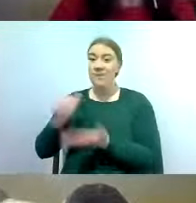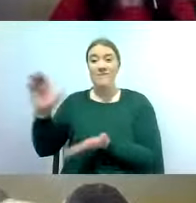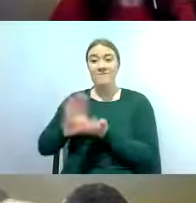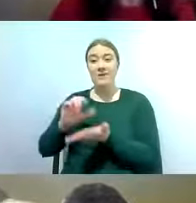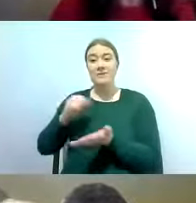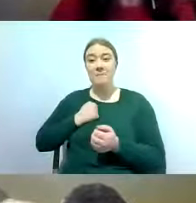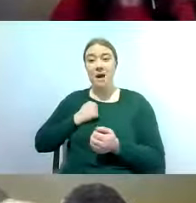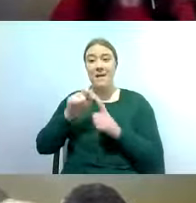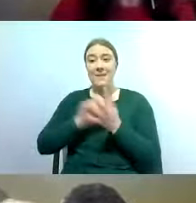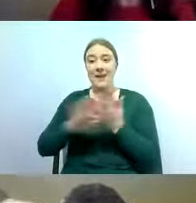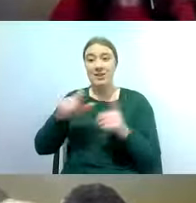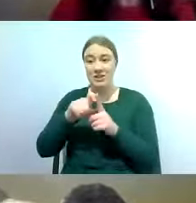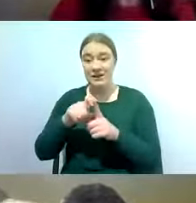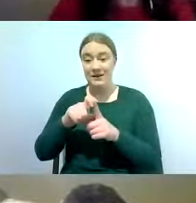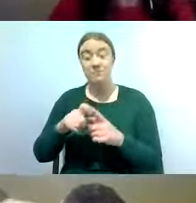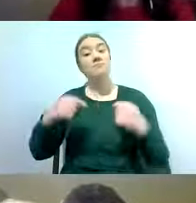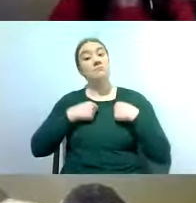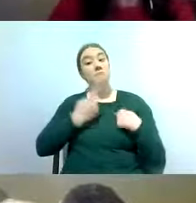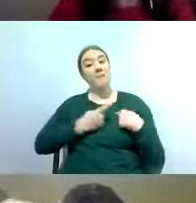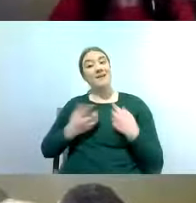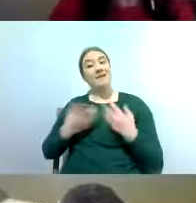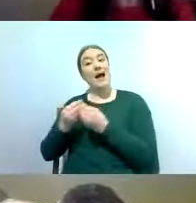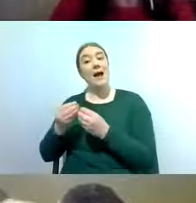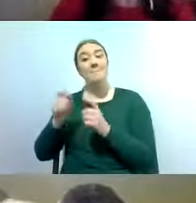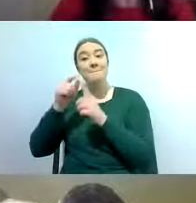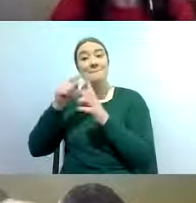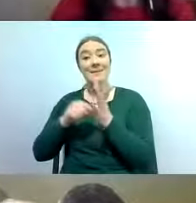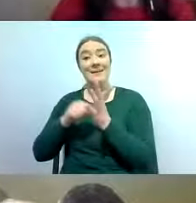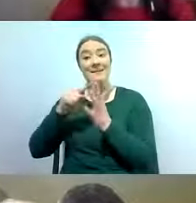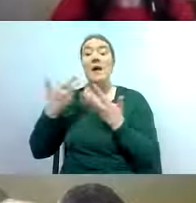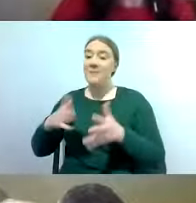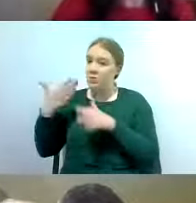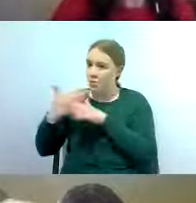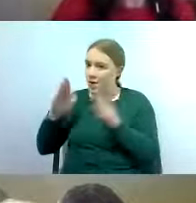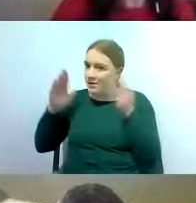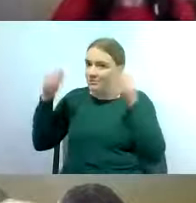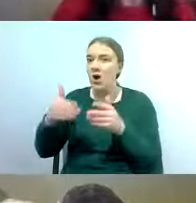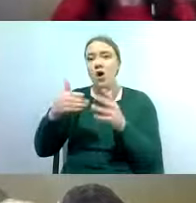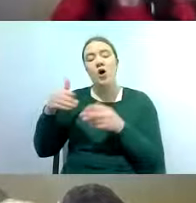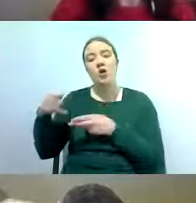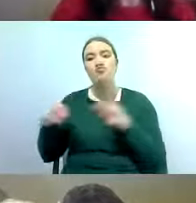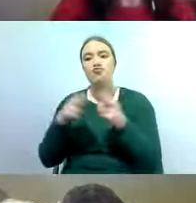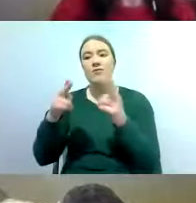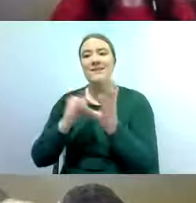and both me and pete we've worked on the river severn and river teme and that's a nice aerial